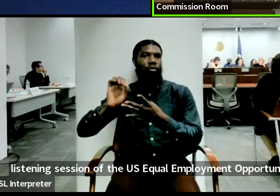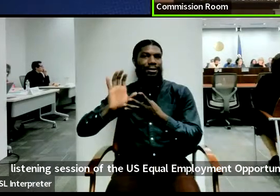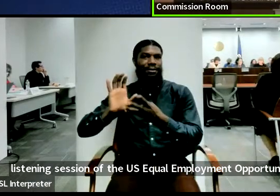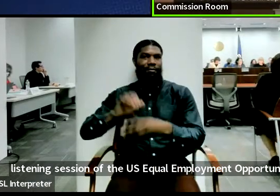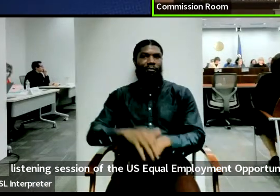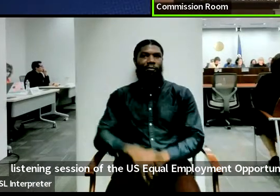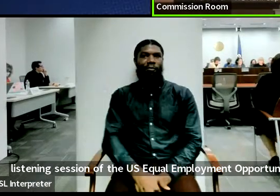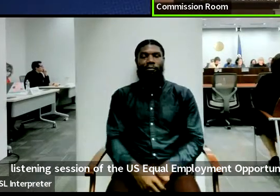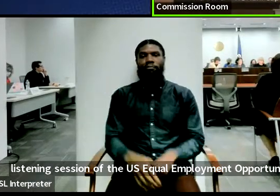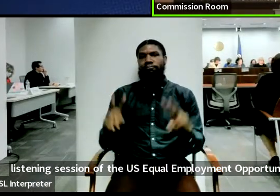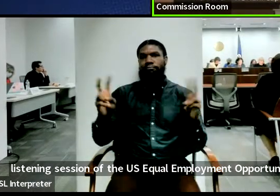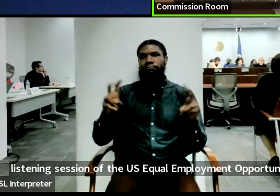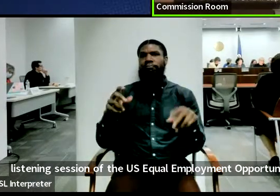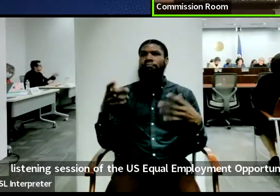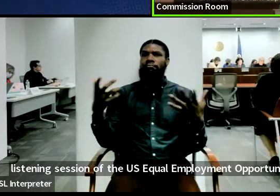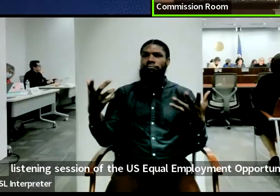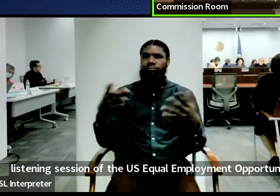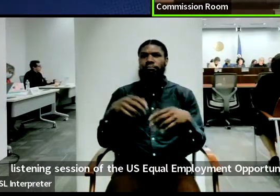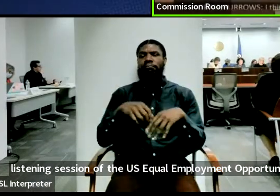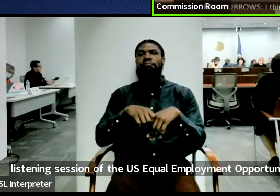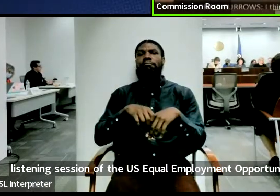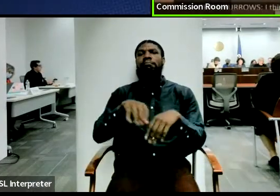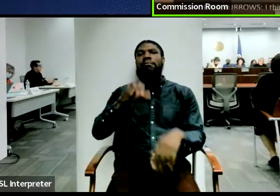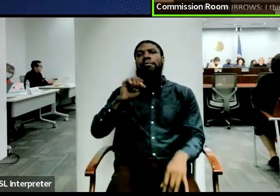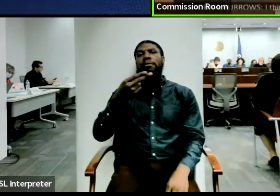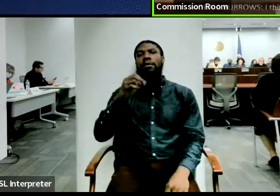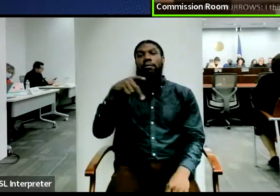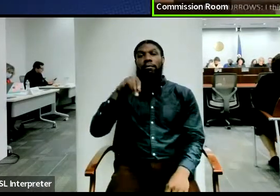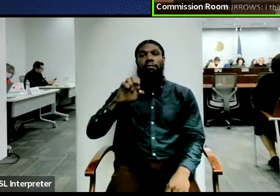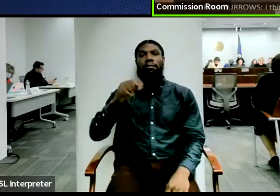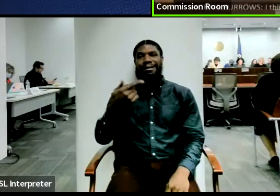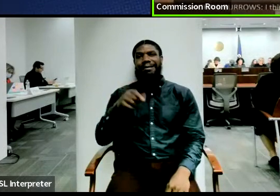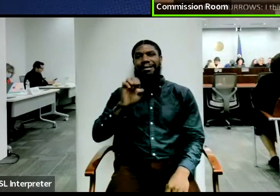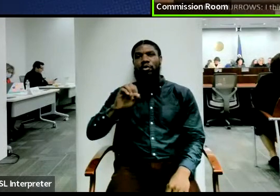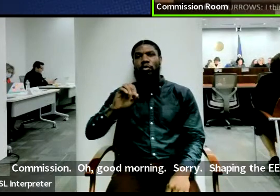Shaping the EEOC strategic enforcement priorities.